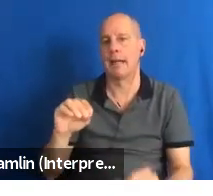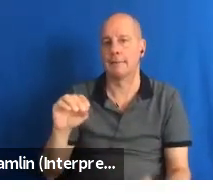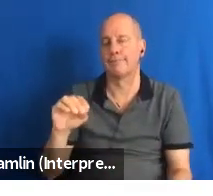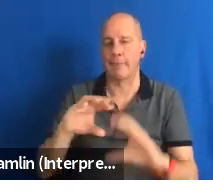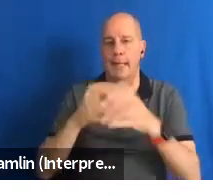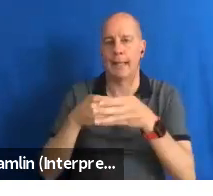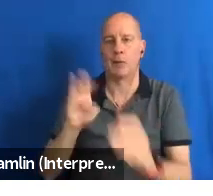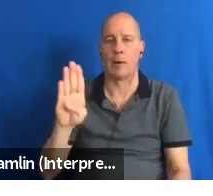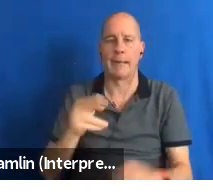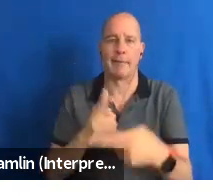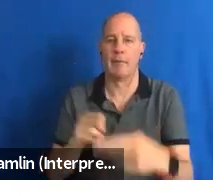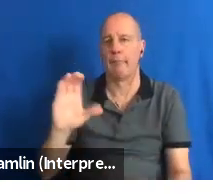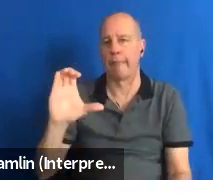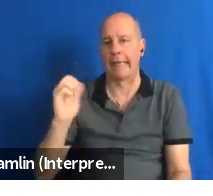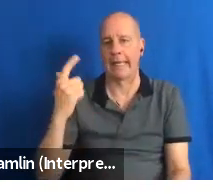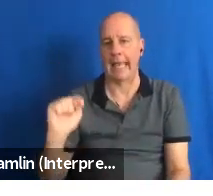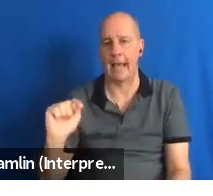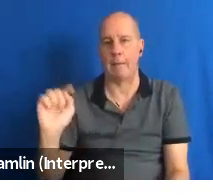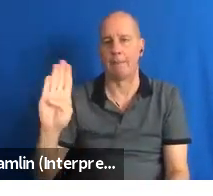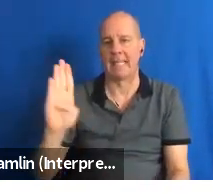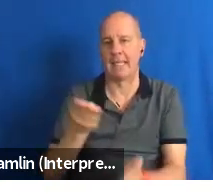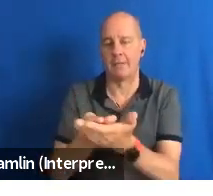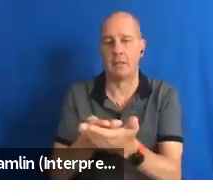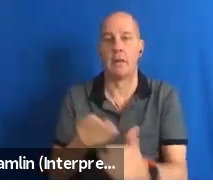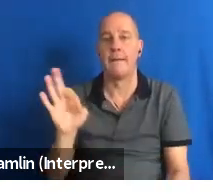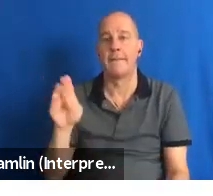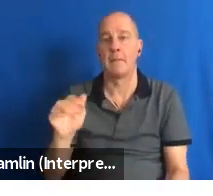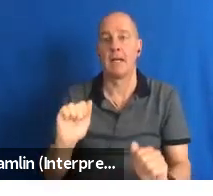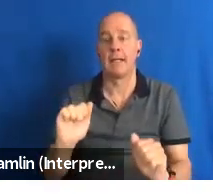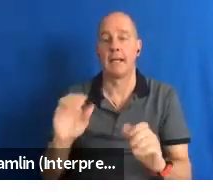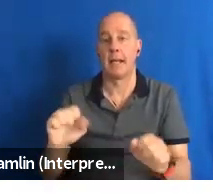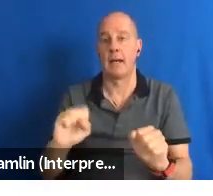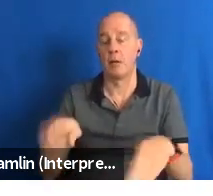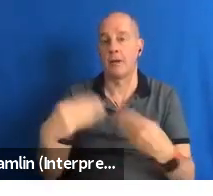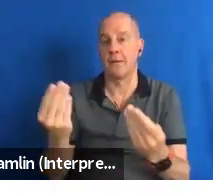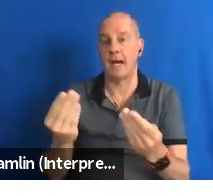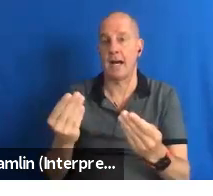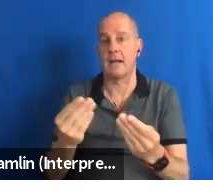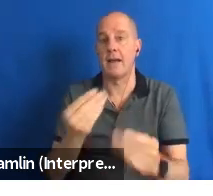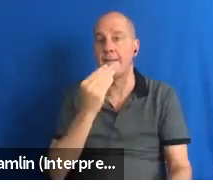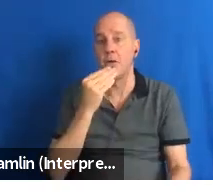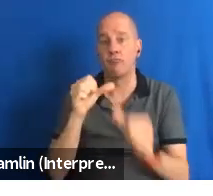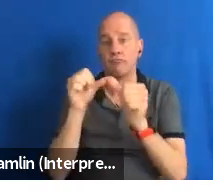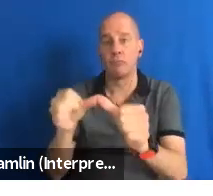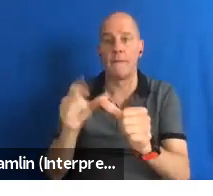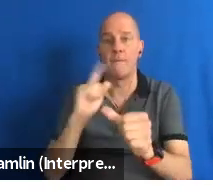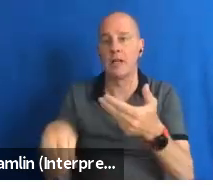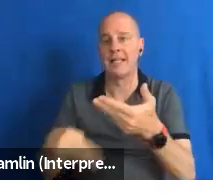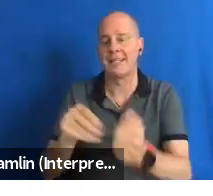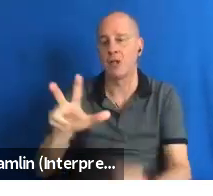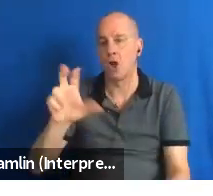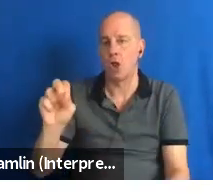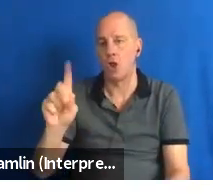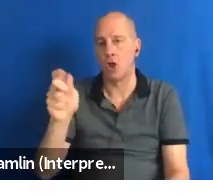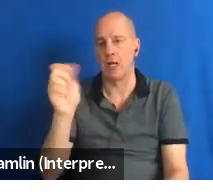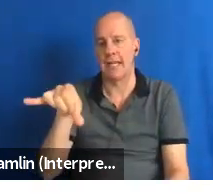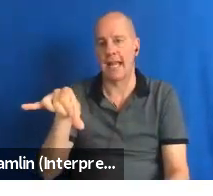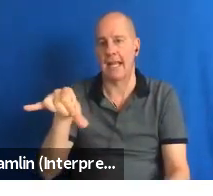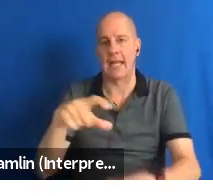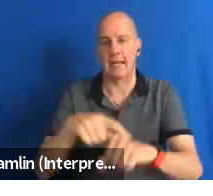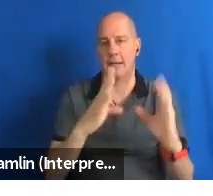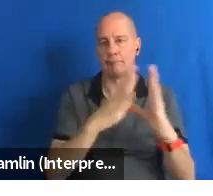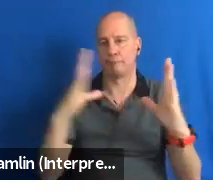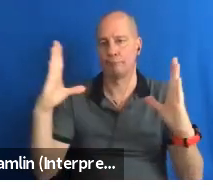FEMA could provide funding for an initial 30 daytime period. But even beyond that, states,